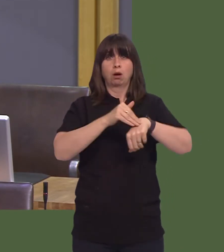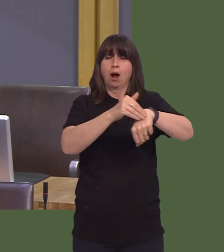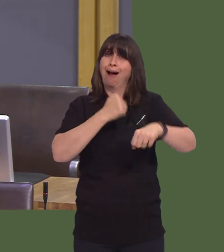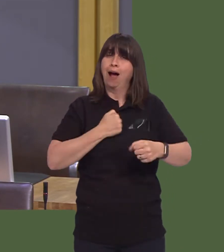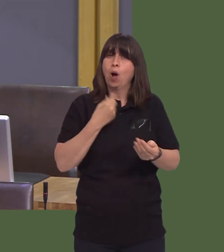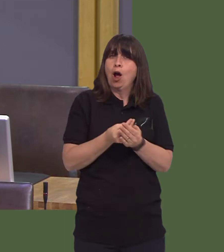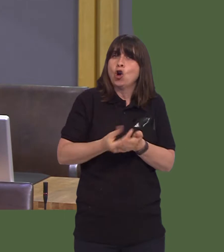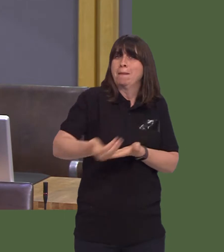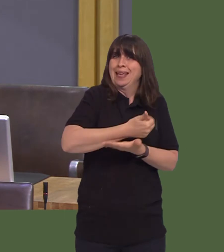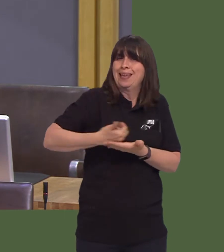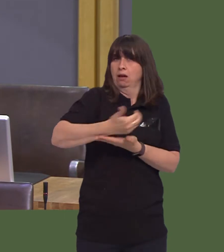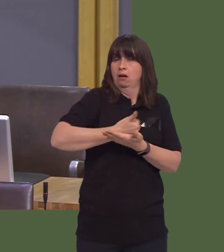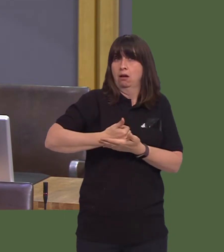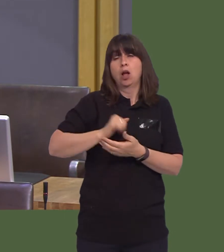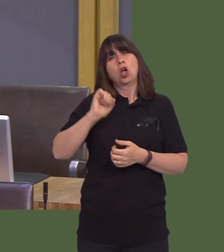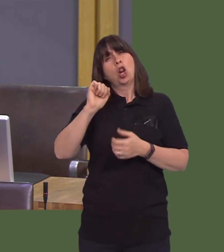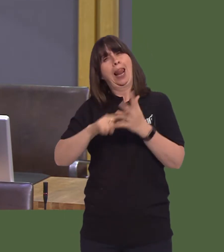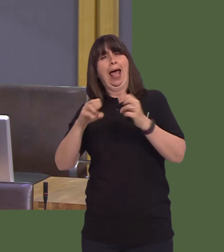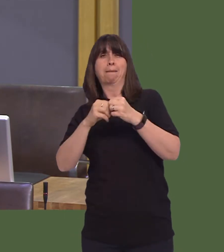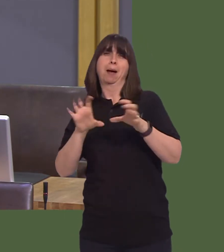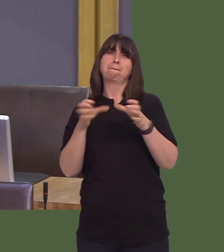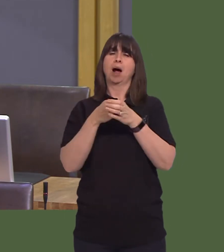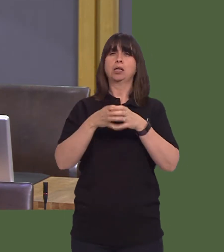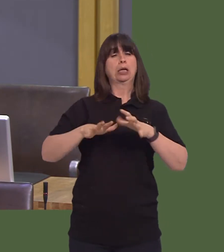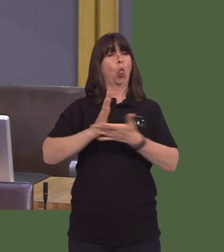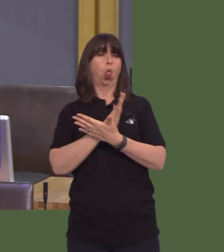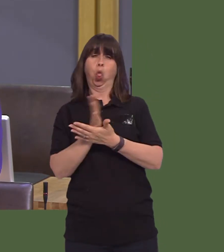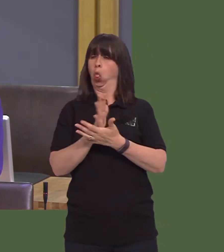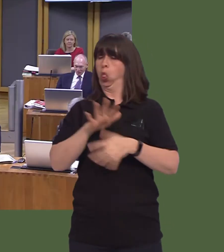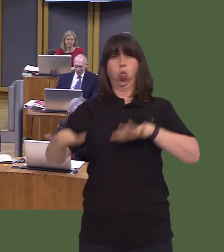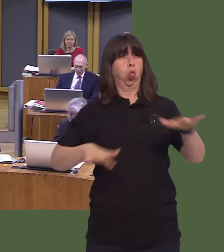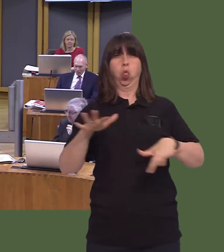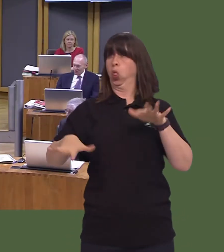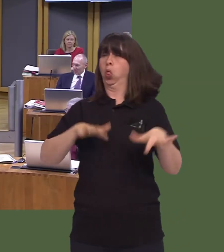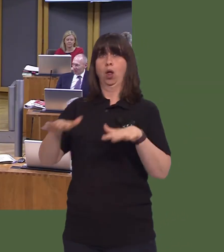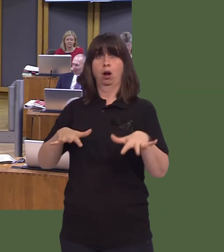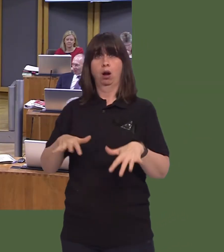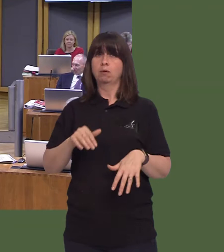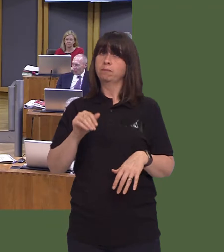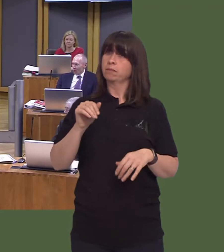Whilst your party is all over the place on this question, your Ministers and Labour Members